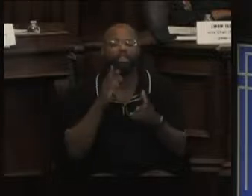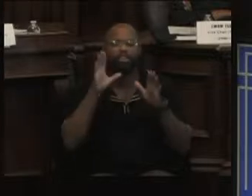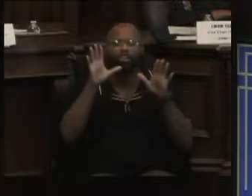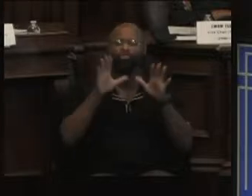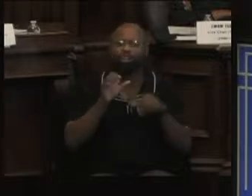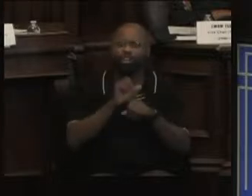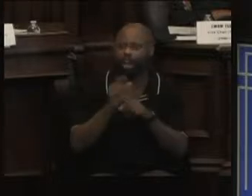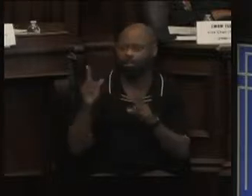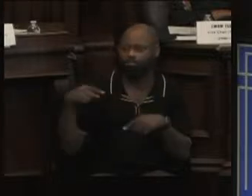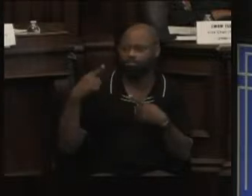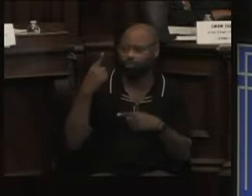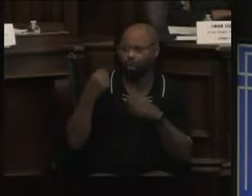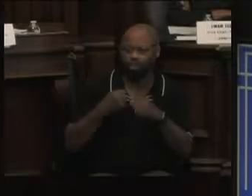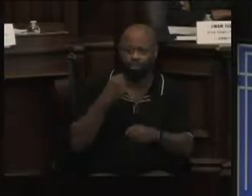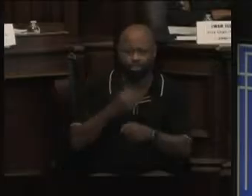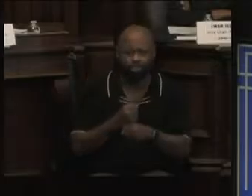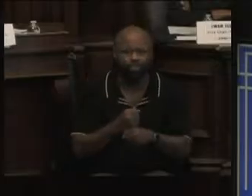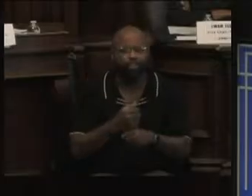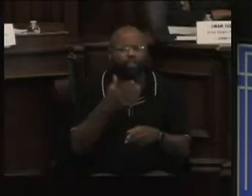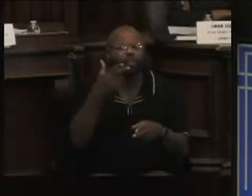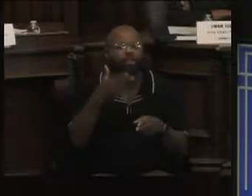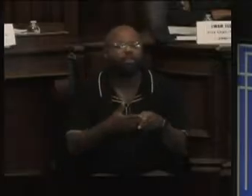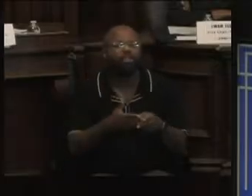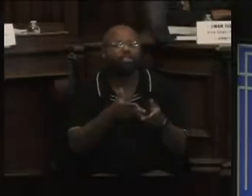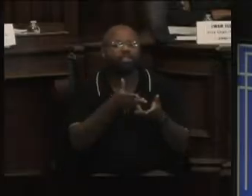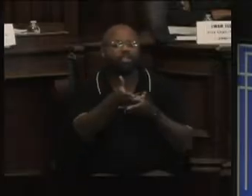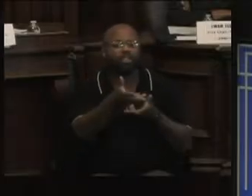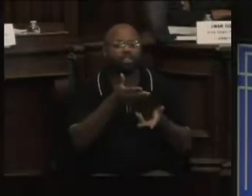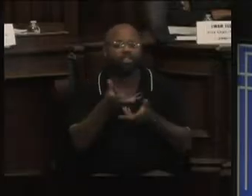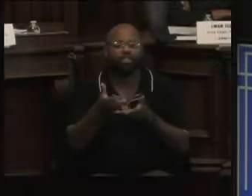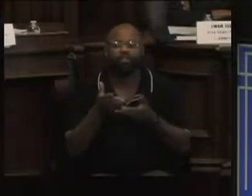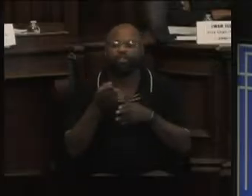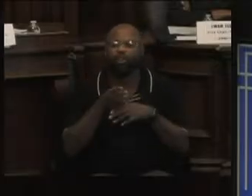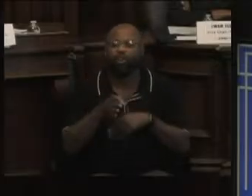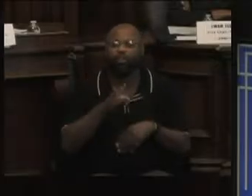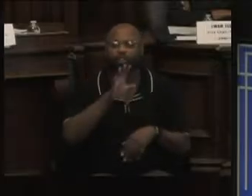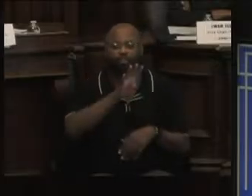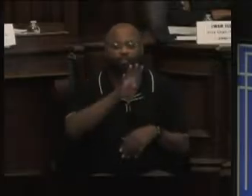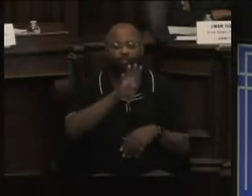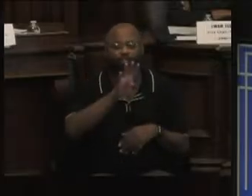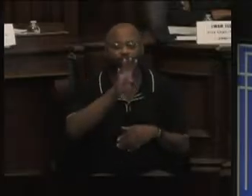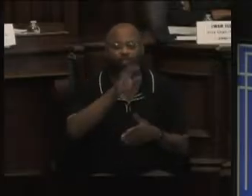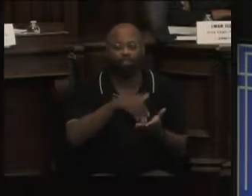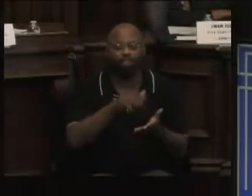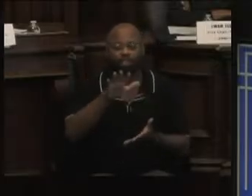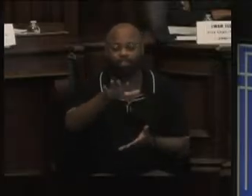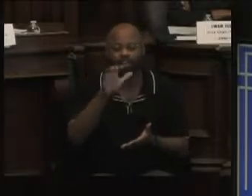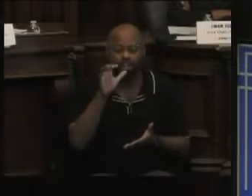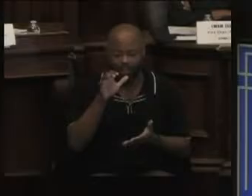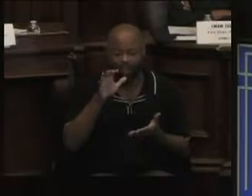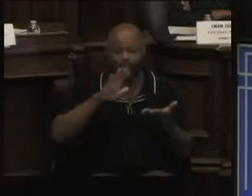community engagement, has done a phenomenal job over this past